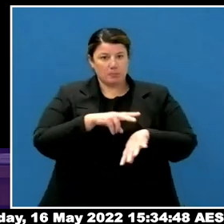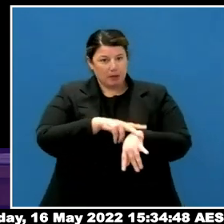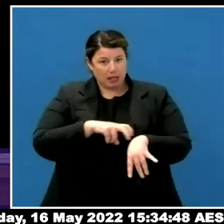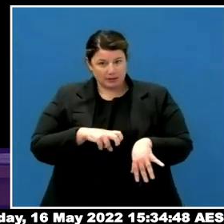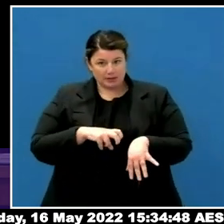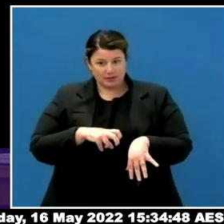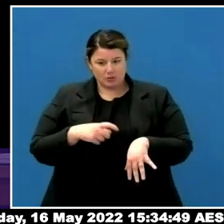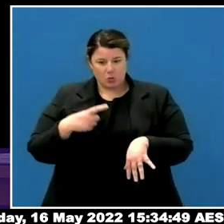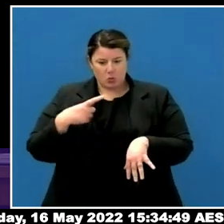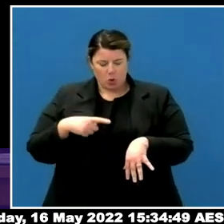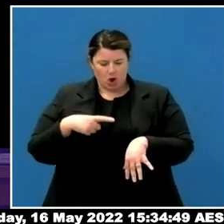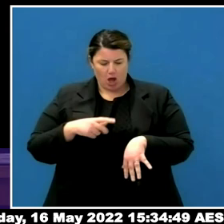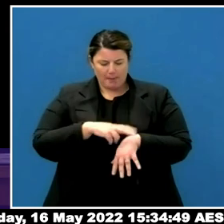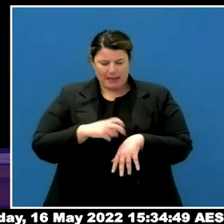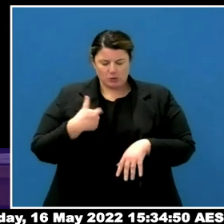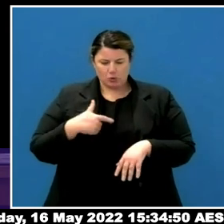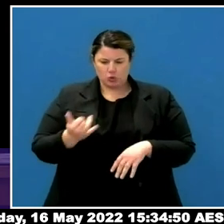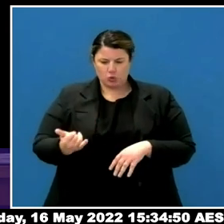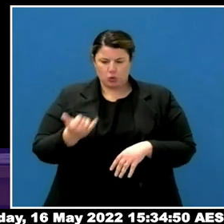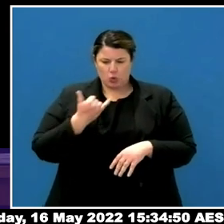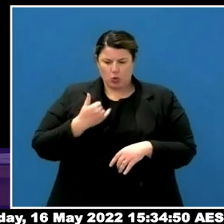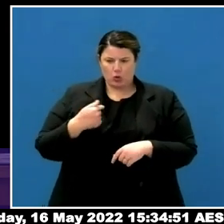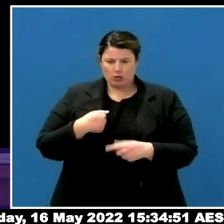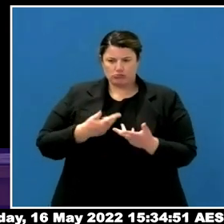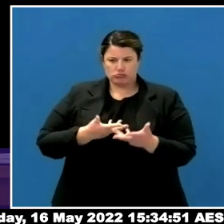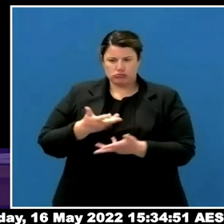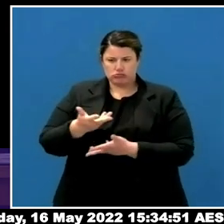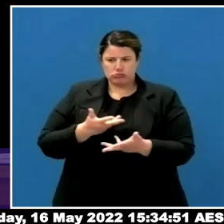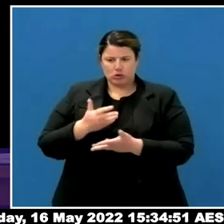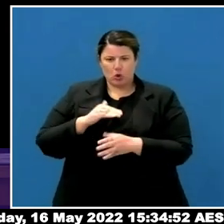happened at the day program. That was all I knew.